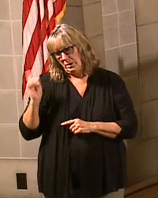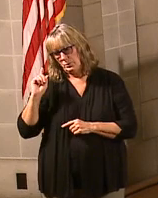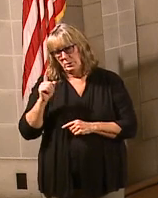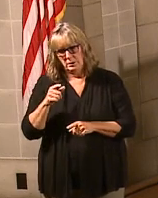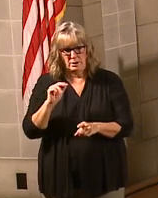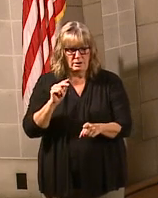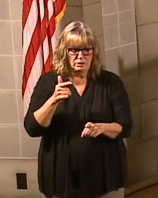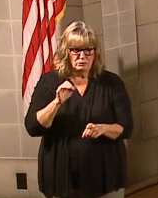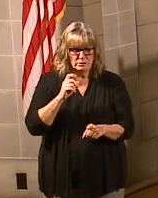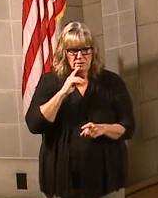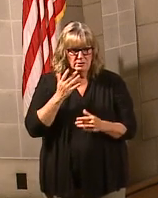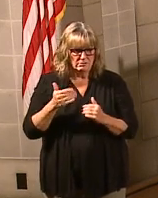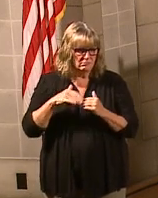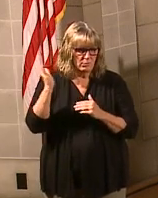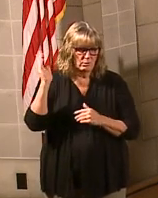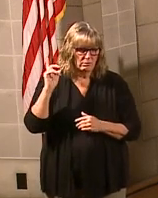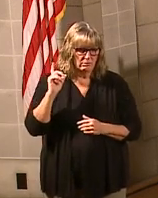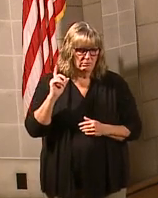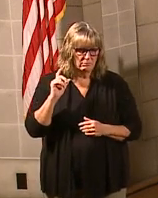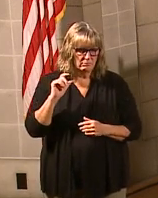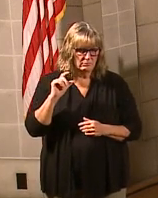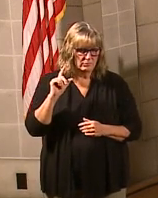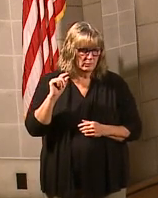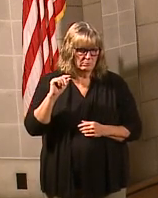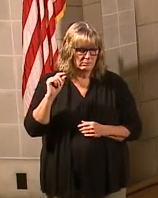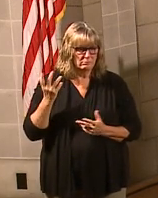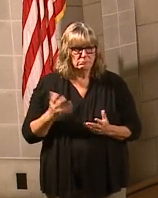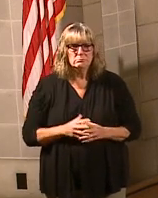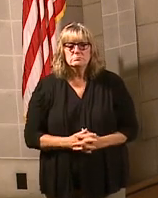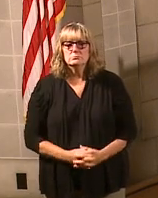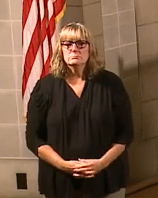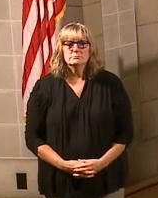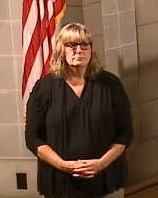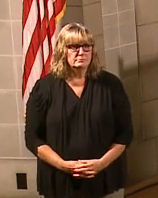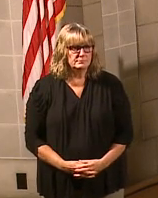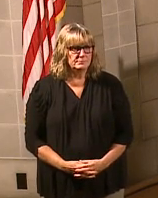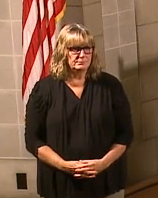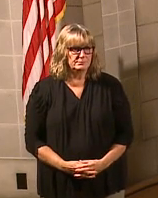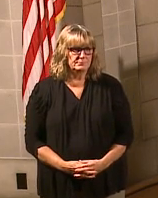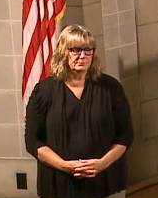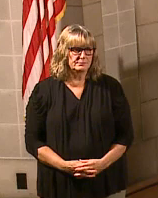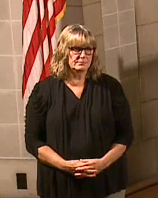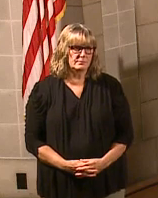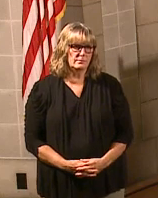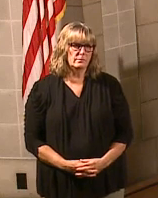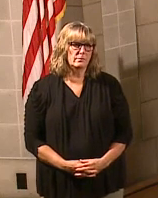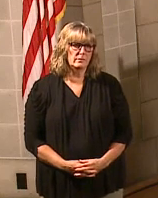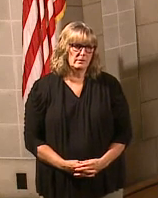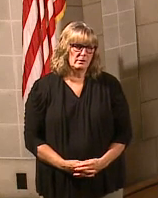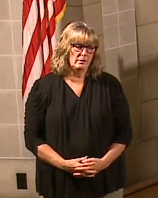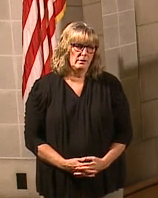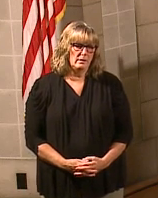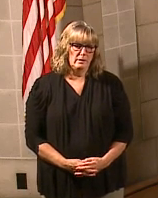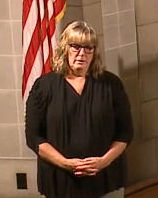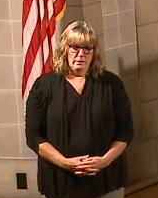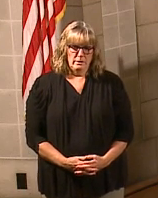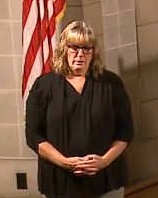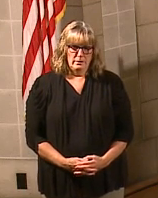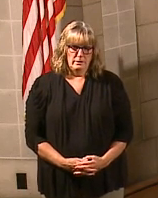IF YOU ADD EVERYTHING UP IT WAS LIKE 4200. SO IT WOULD BE ABOUT AT THAT